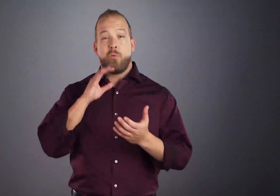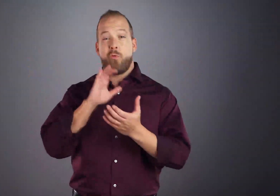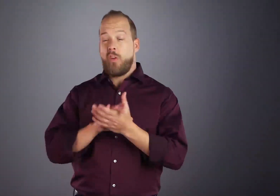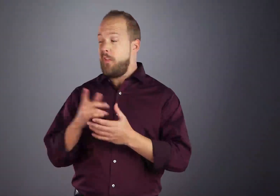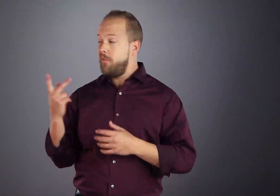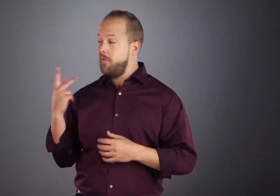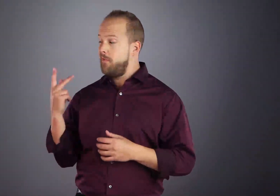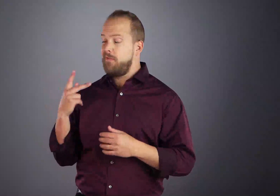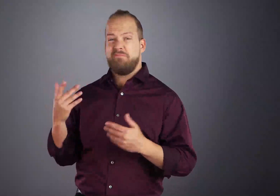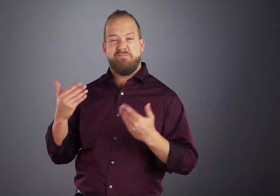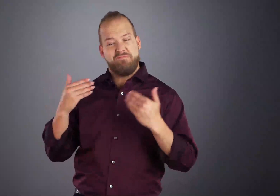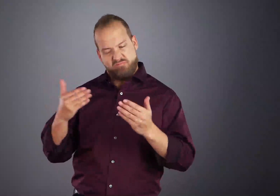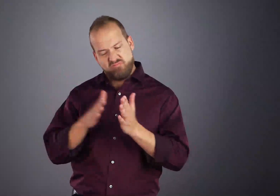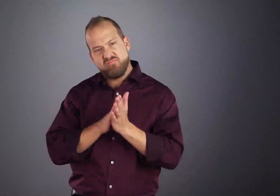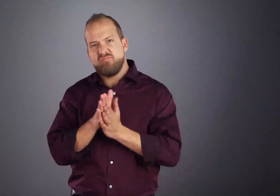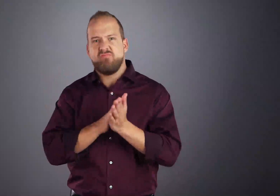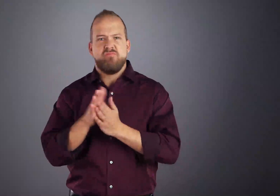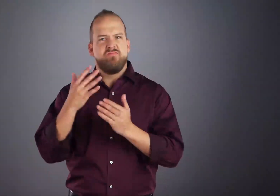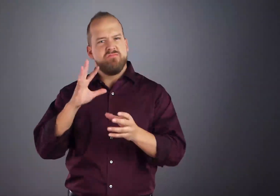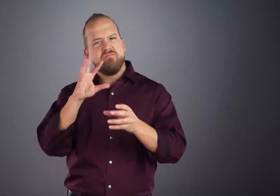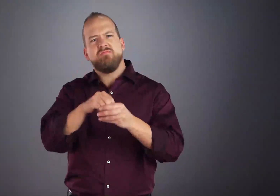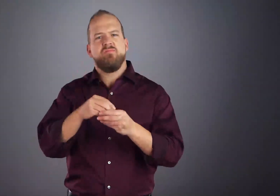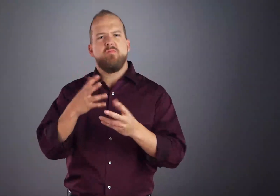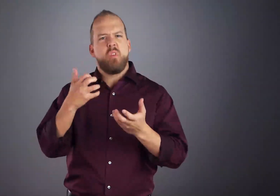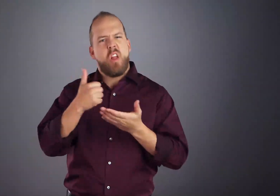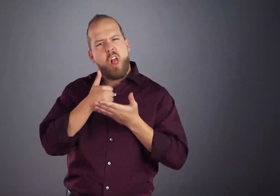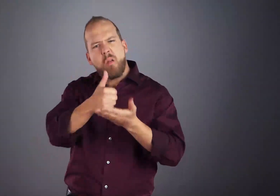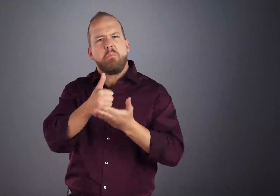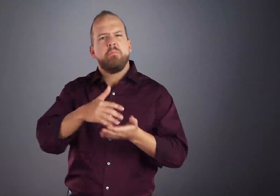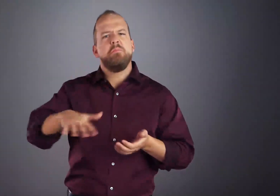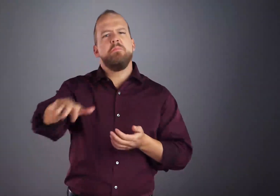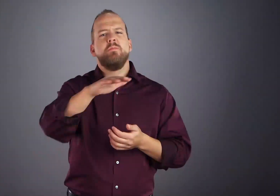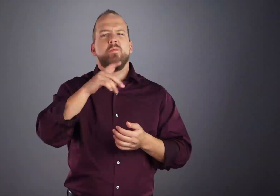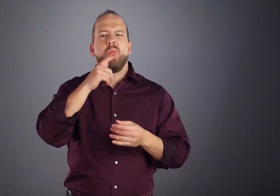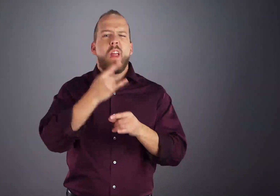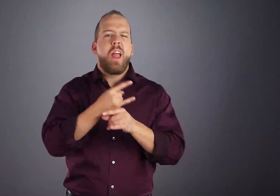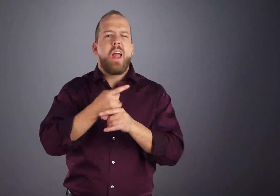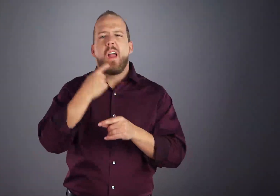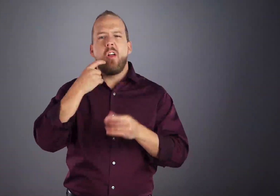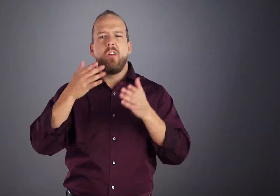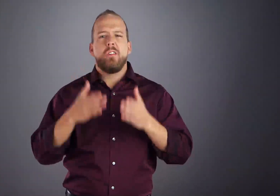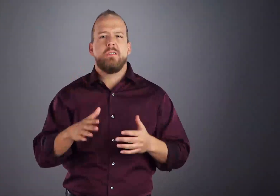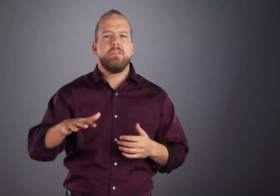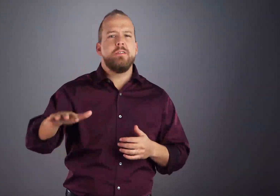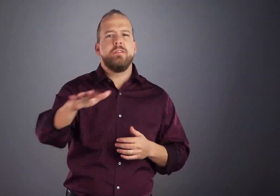My wife and I abandoned ourselves with enthusiasm to the idea of helping other alcoholics